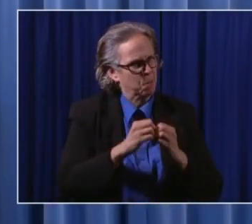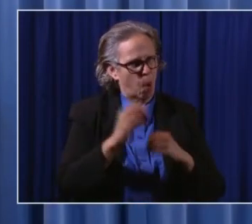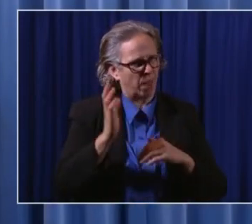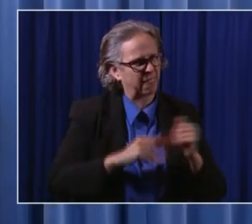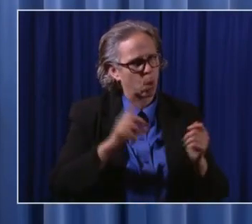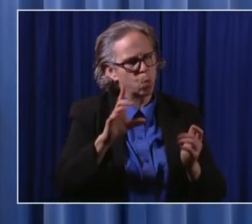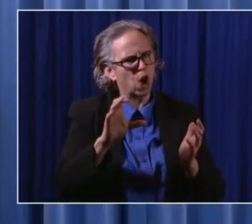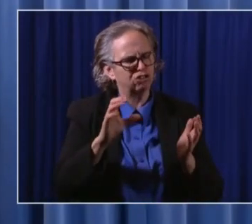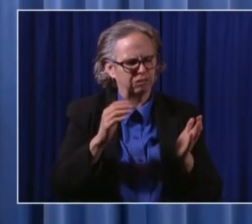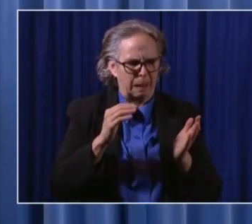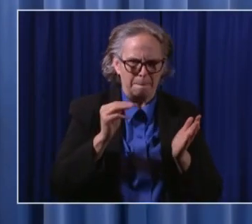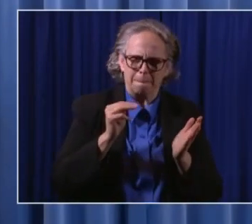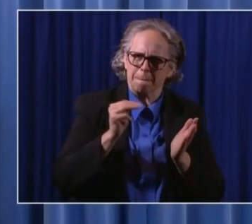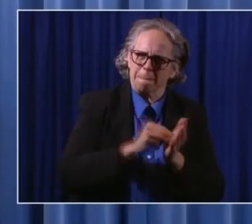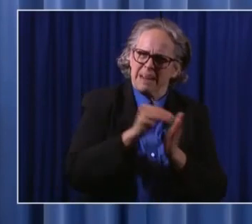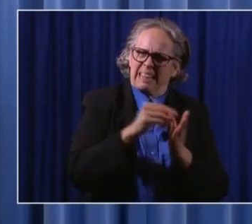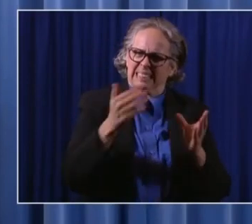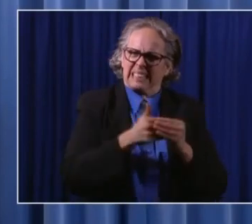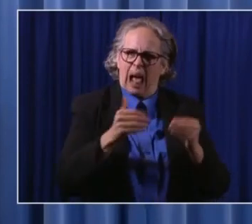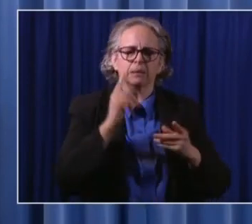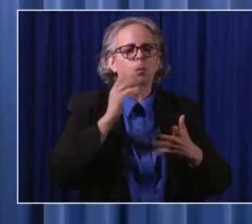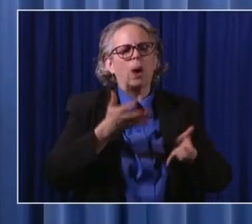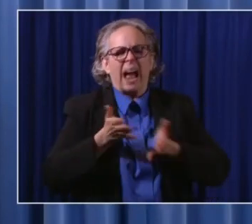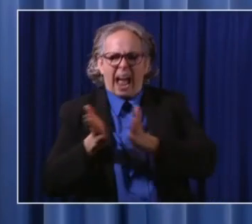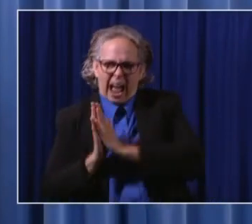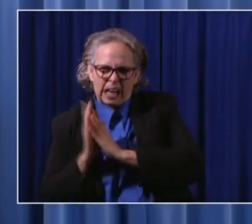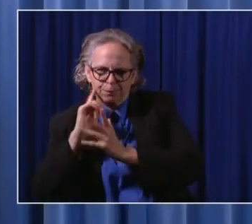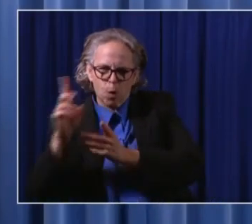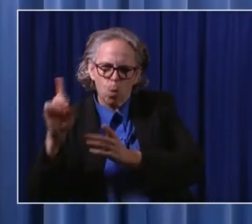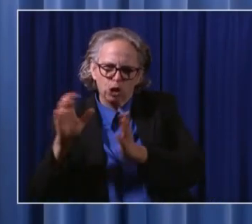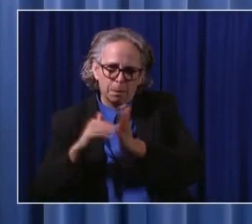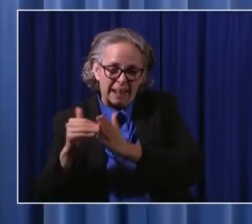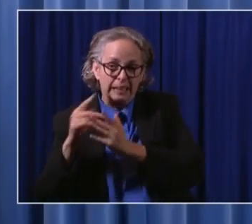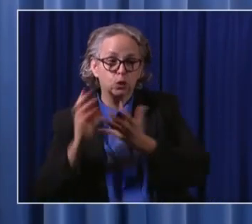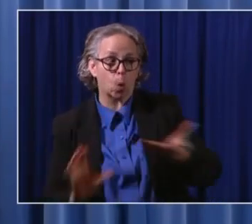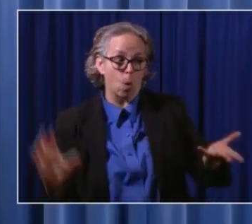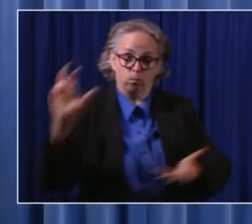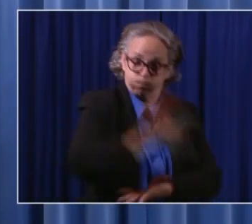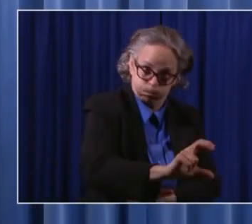CERTAINLY HIGHER THAN THAT INITIAL 100 MILLION. WE WANTED TO GET THIS 100